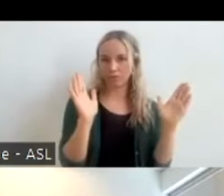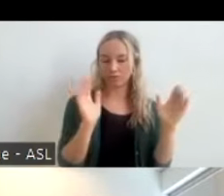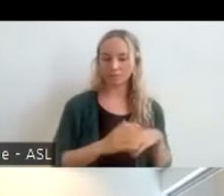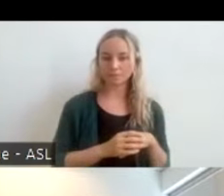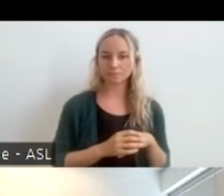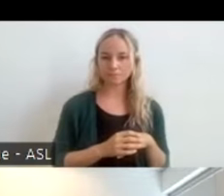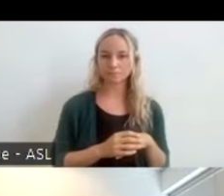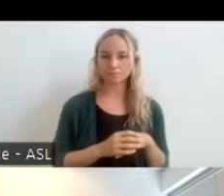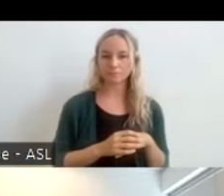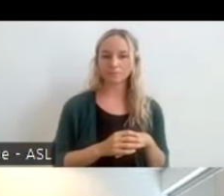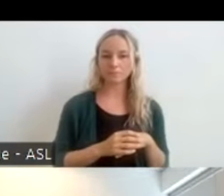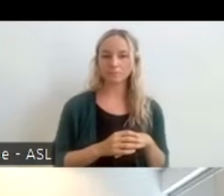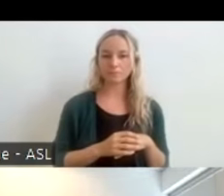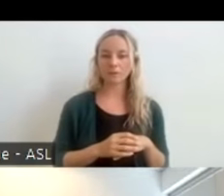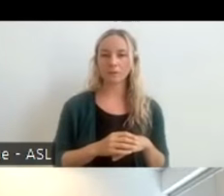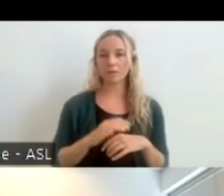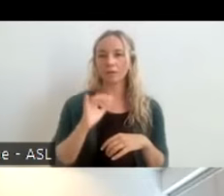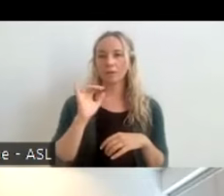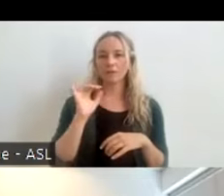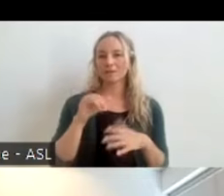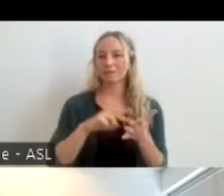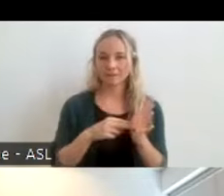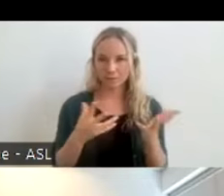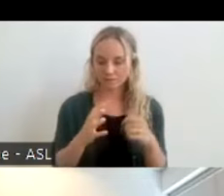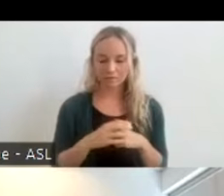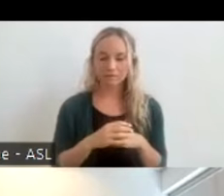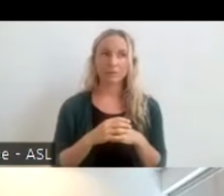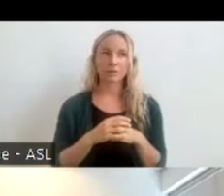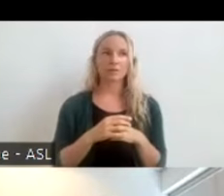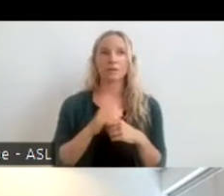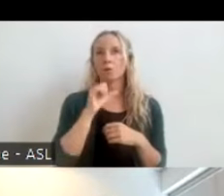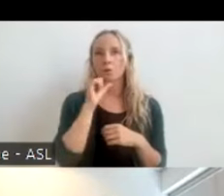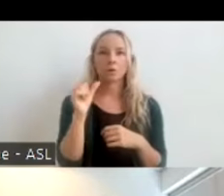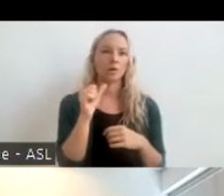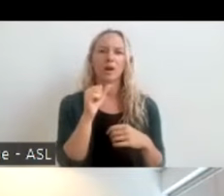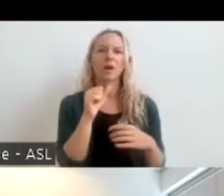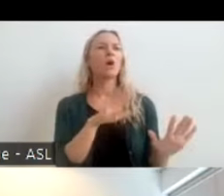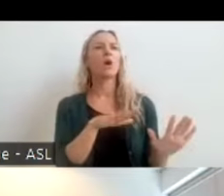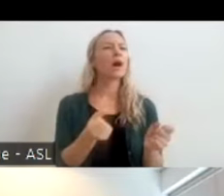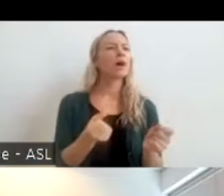state human rights law but we' re more so focused on whether or not discrimination took place, I think that's where